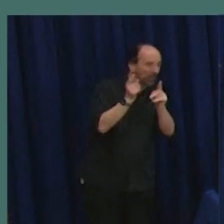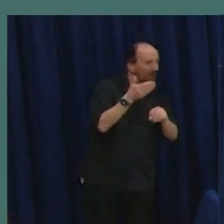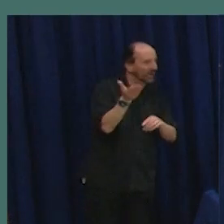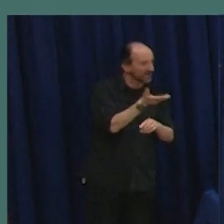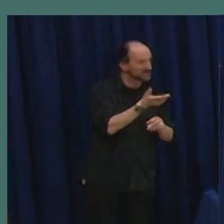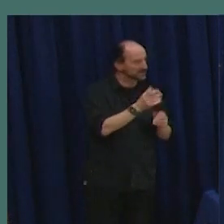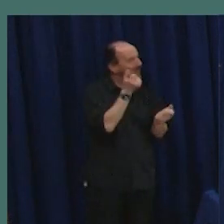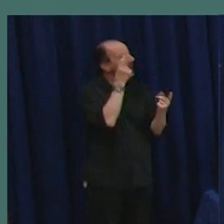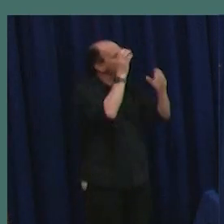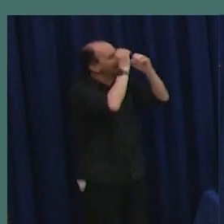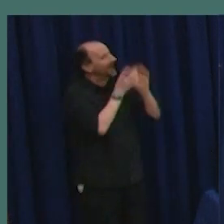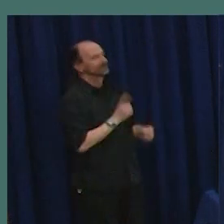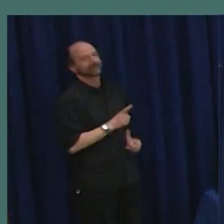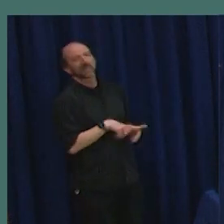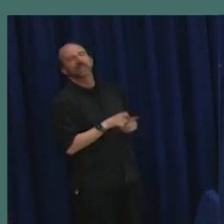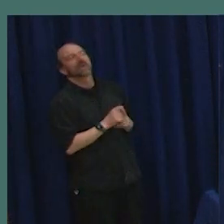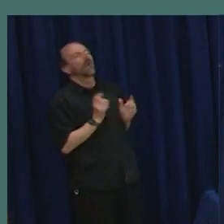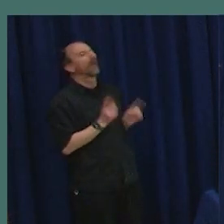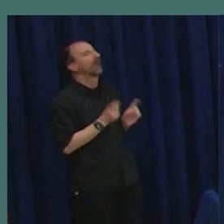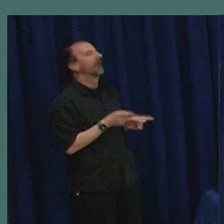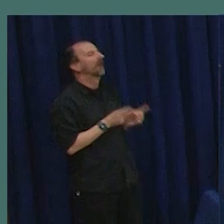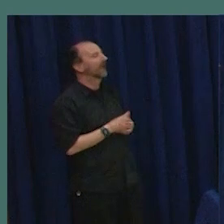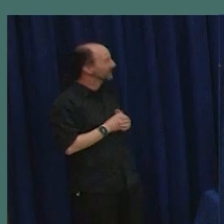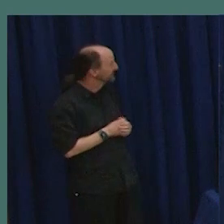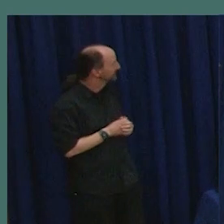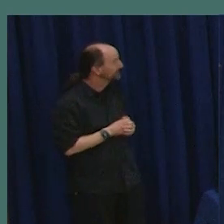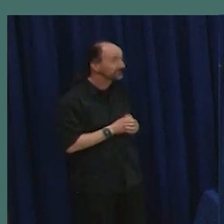Design is a biggie and what does that mean it means actually if you make adjustments the